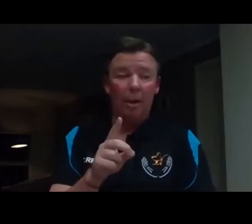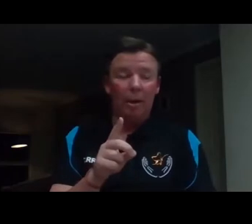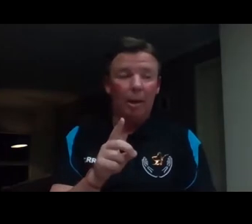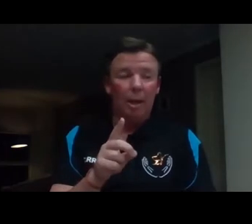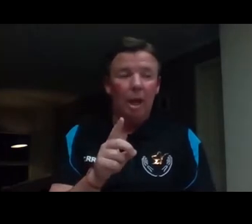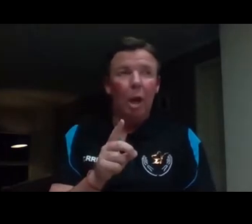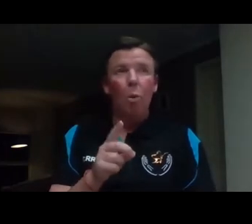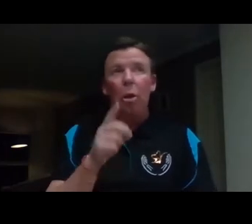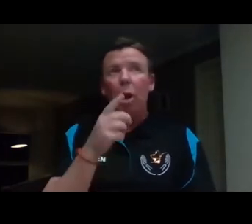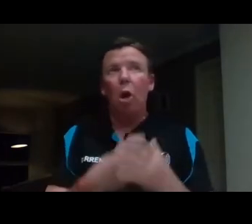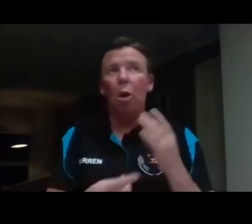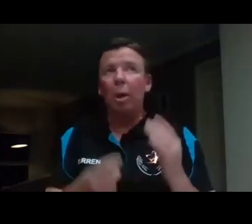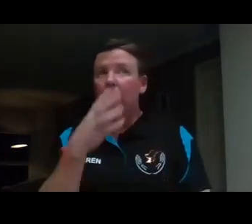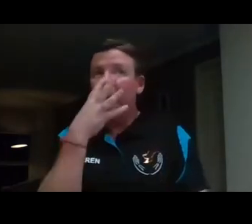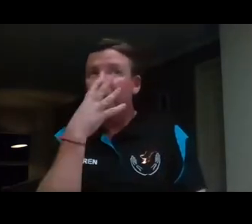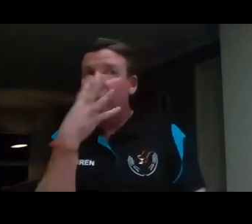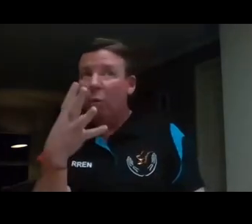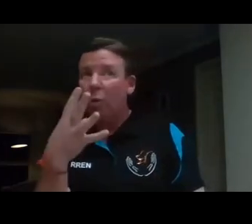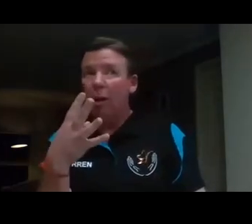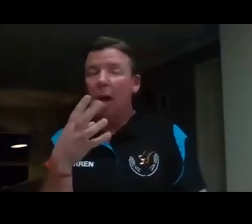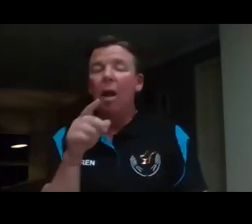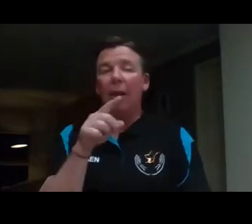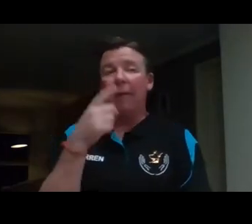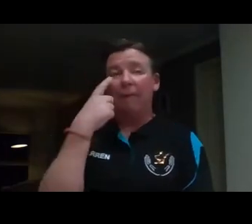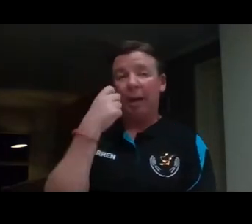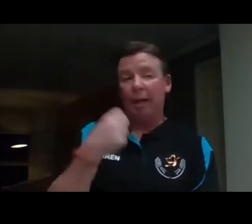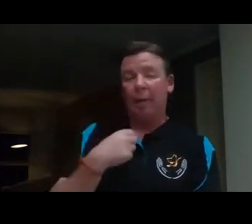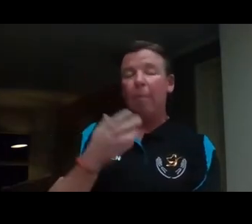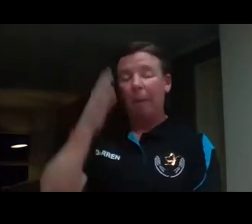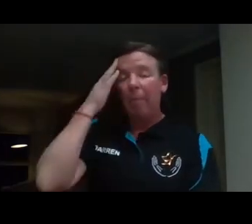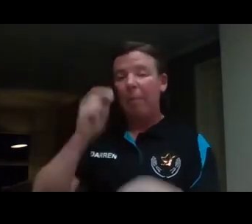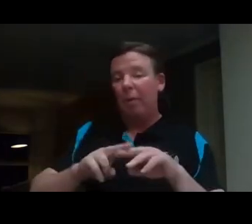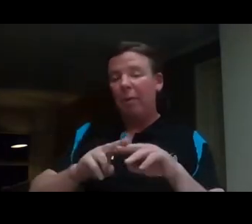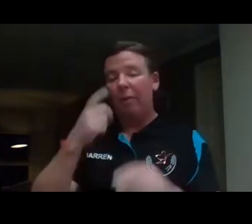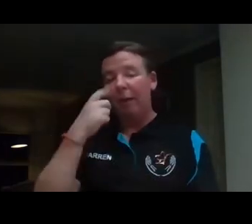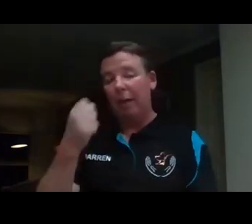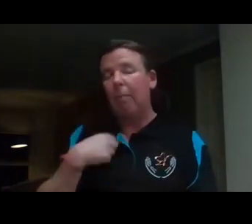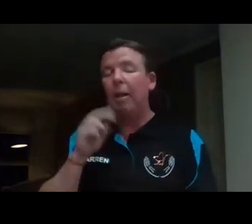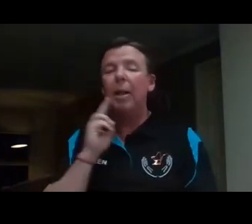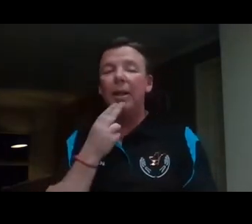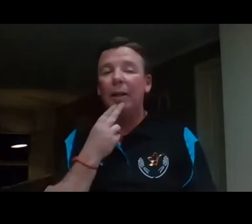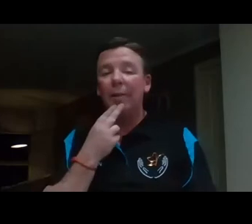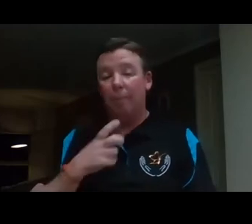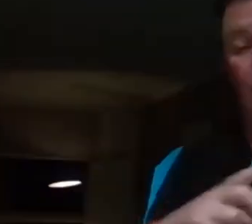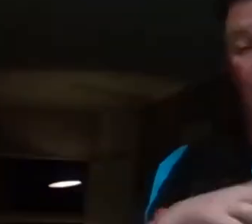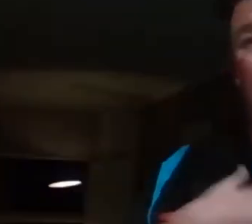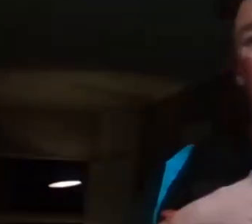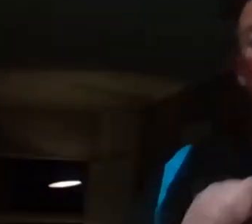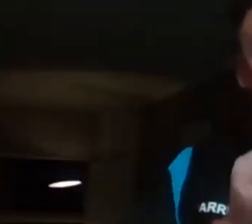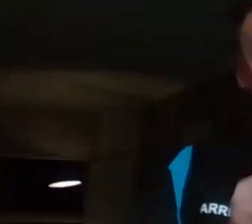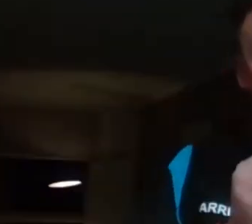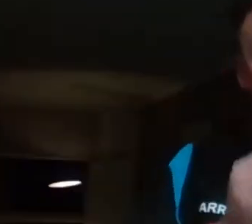with understanding them. They tested me and found out I was Deaf. I grew up wearing hearing aids.